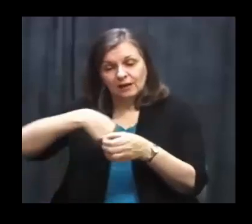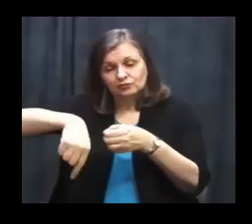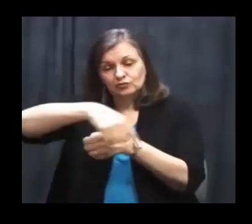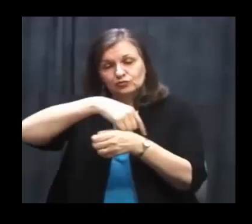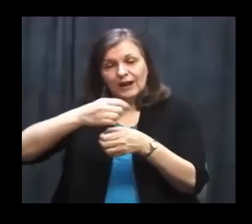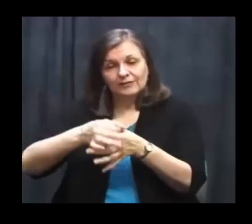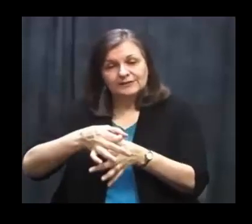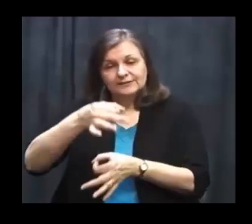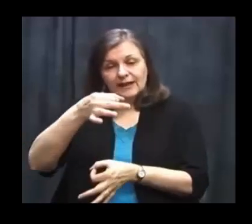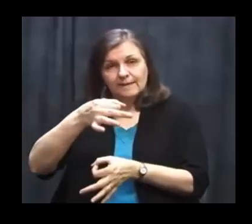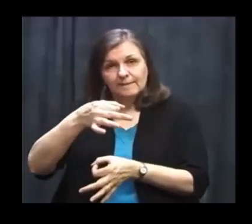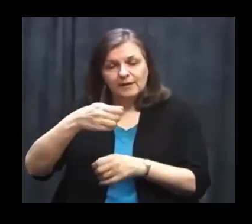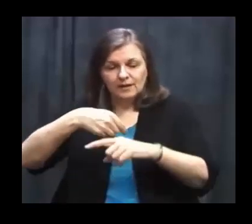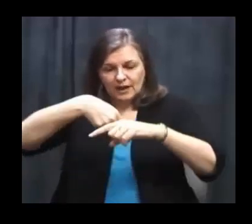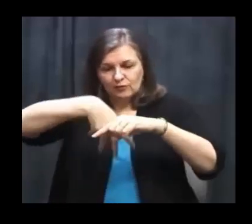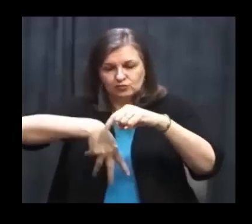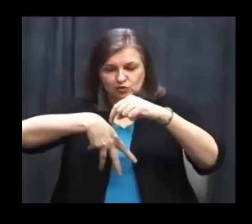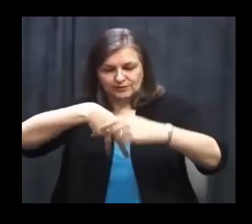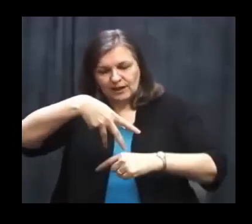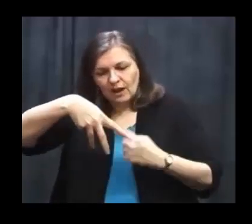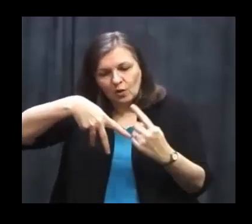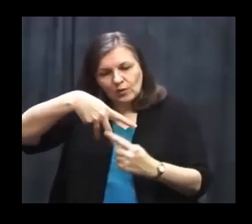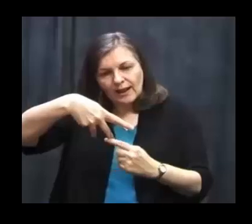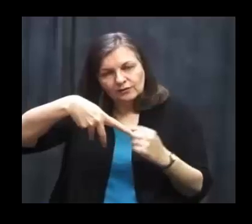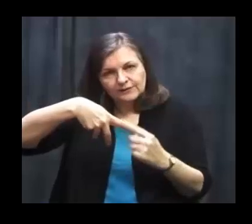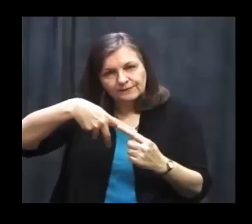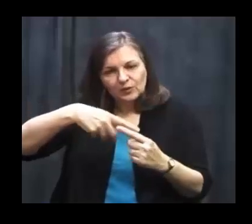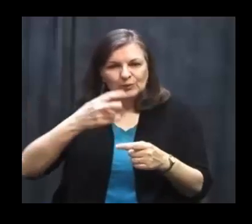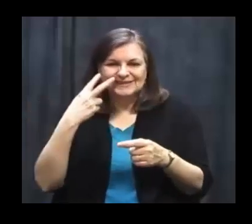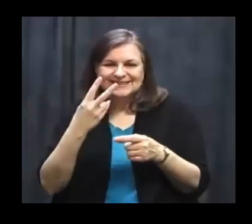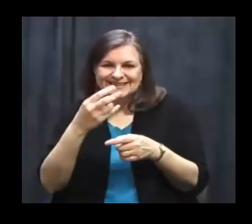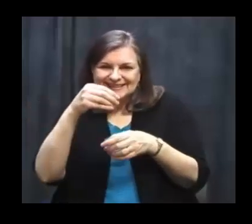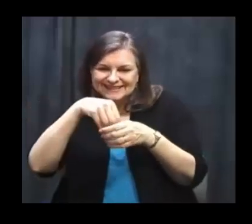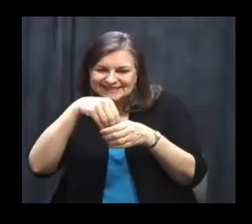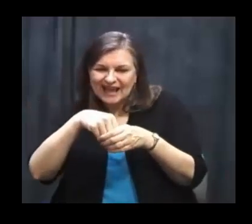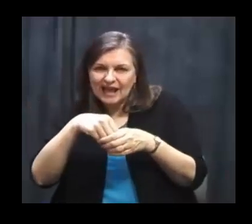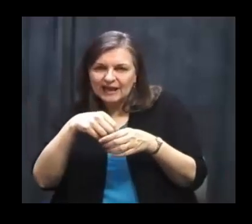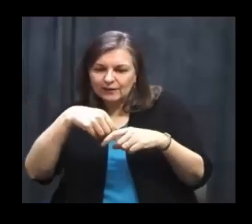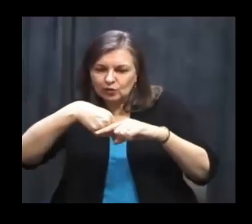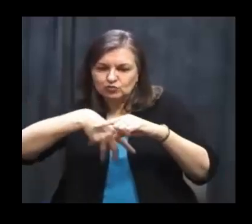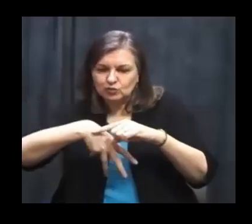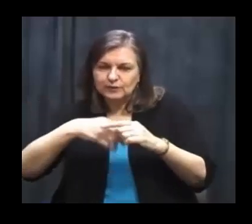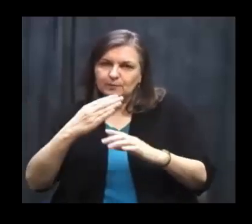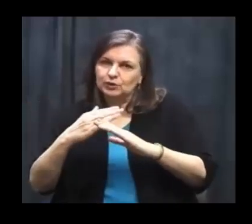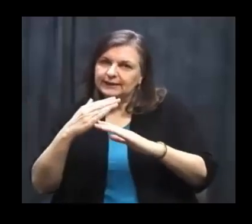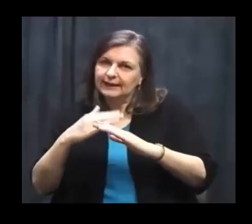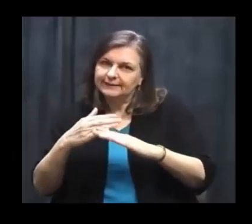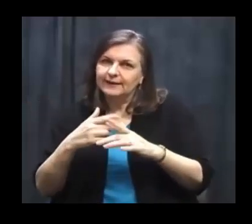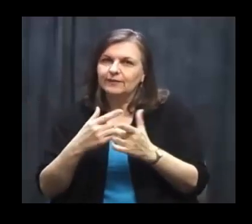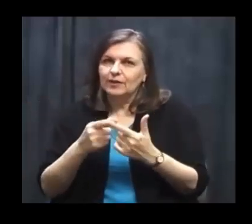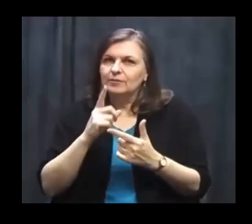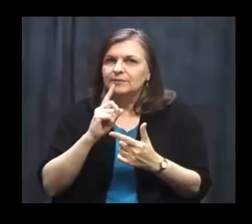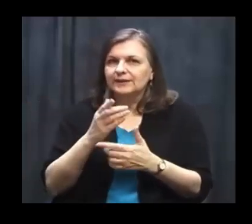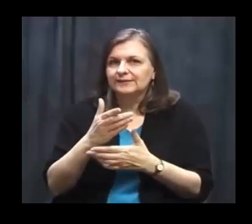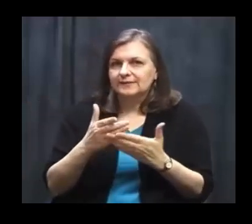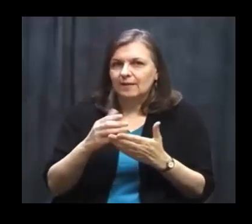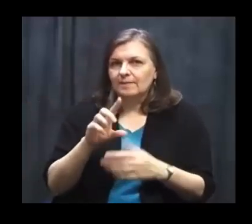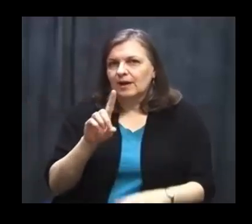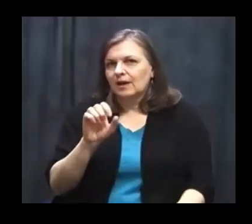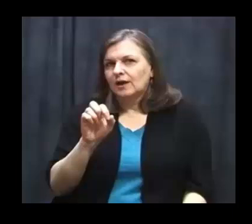we see it around the stems around the outside of the roots we actually see on the inside of some of the roots to help protect so there will be